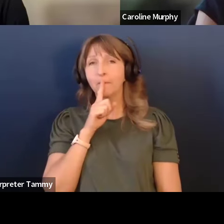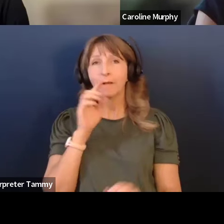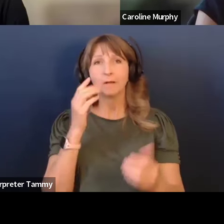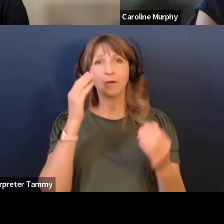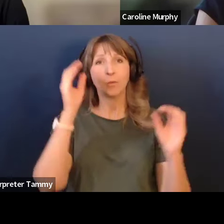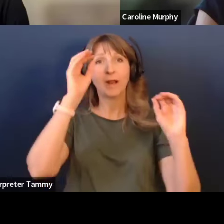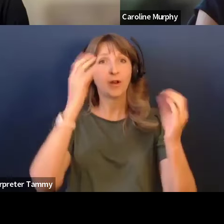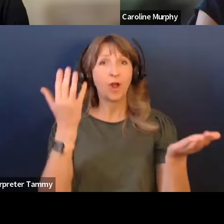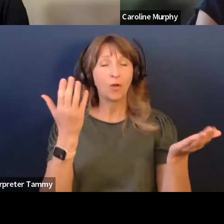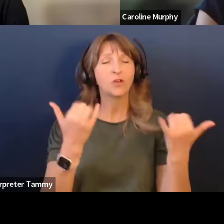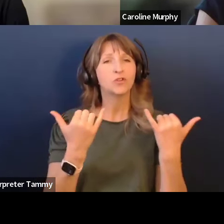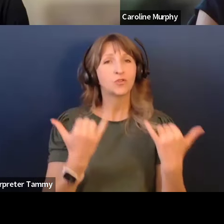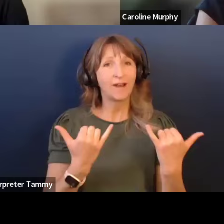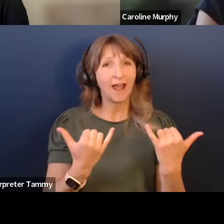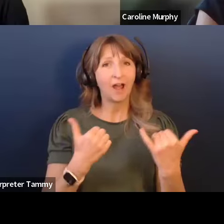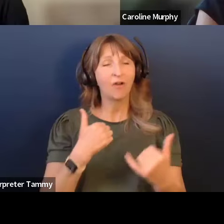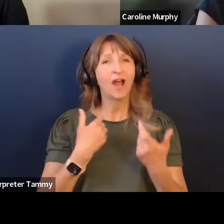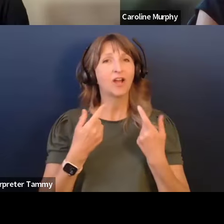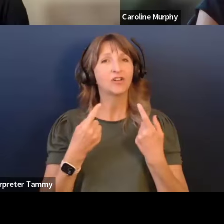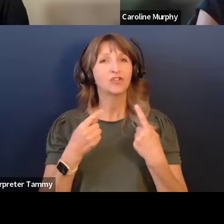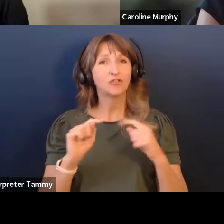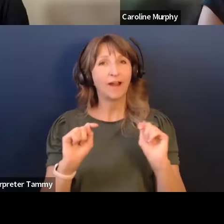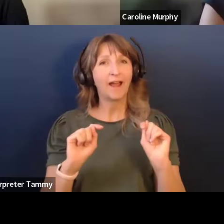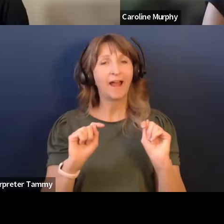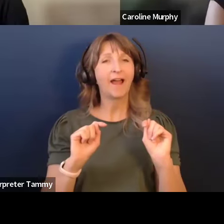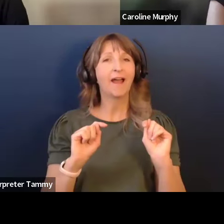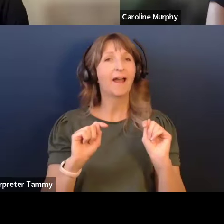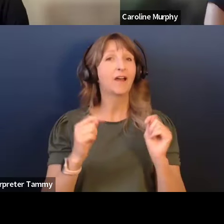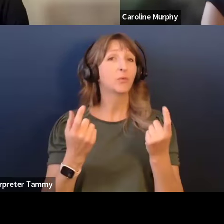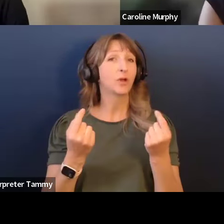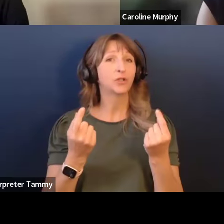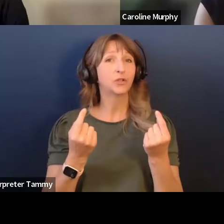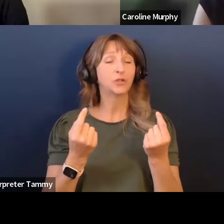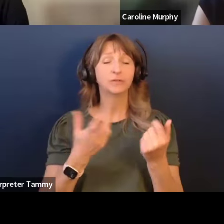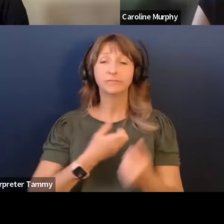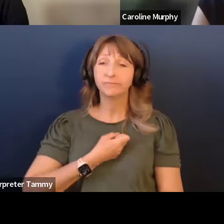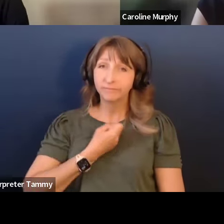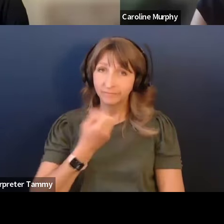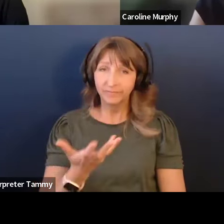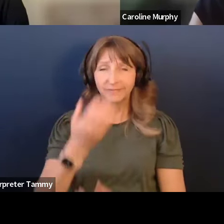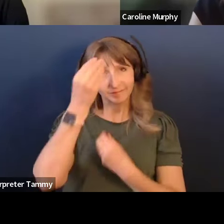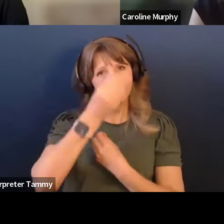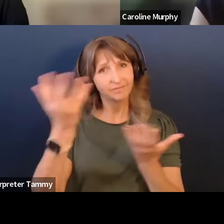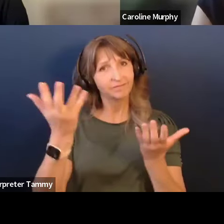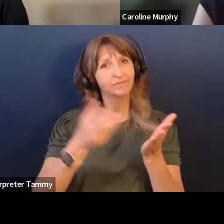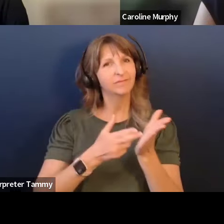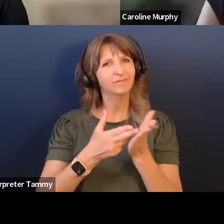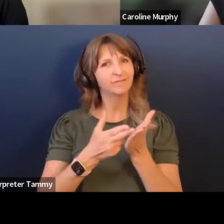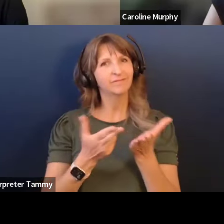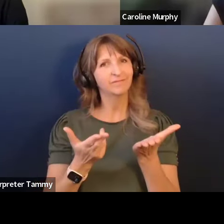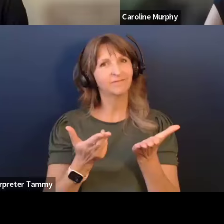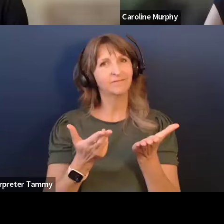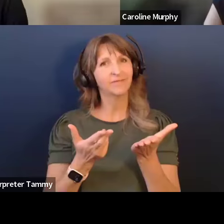the person who is signaling it's okay to express these things there is a place of belonging for you